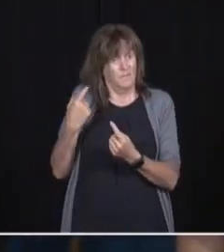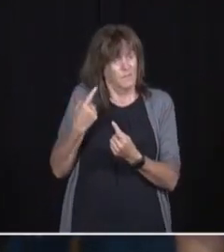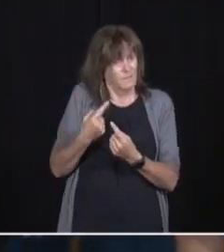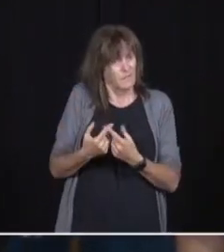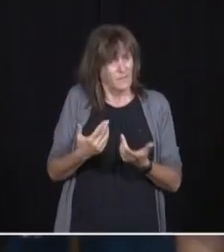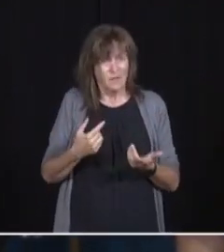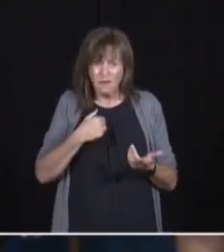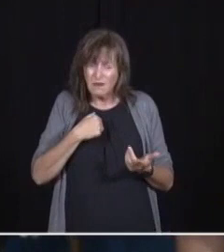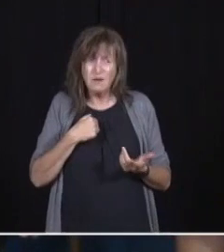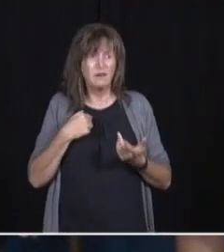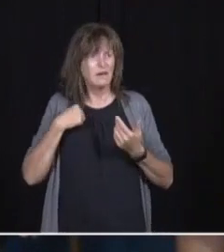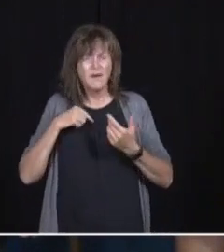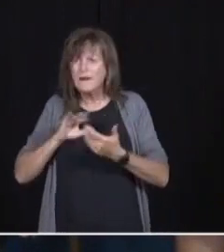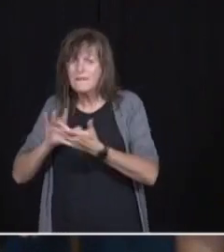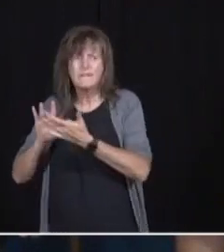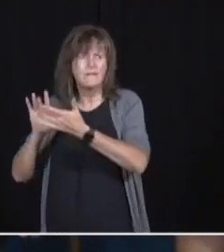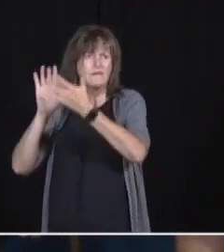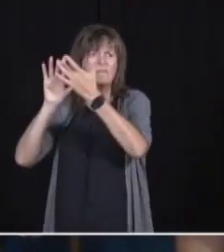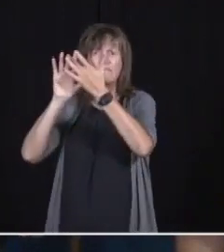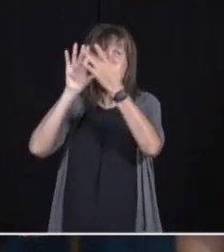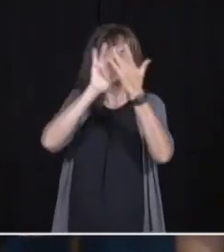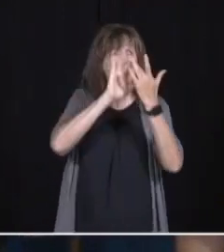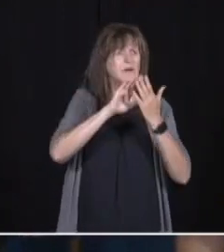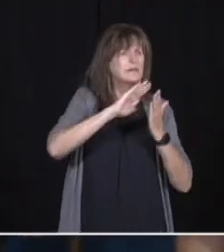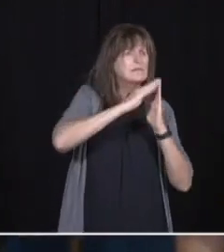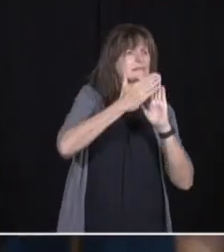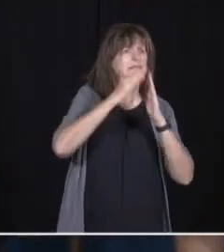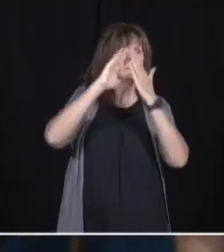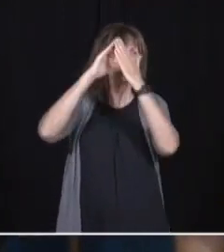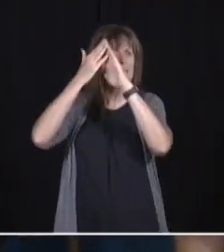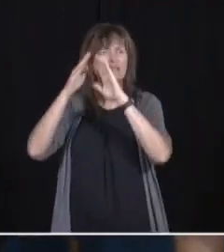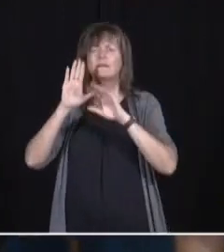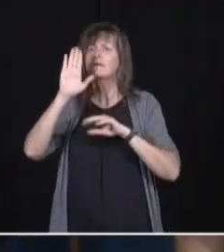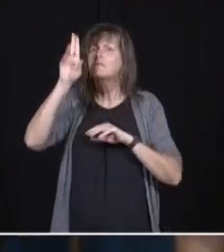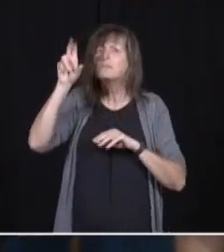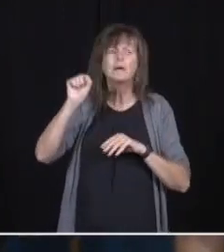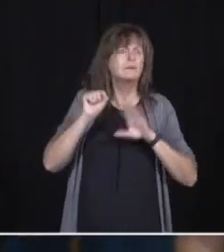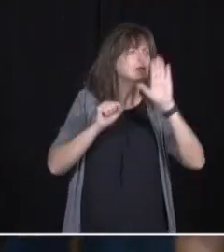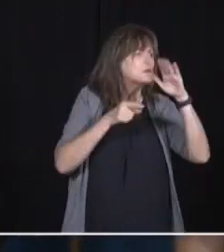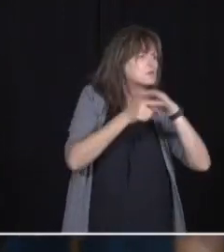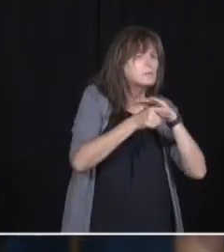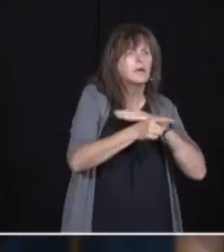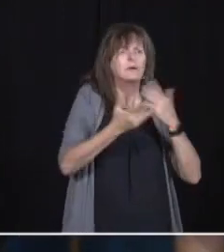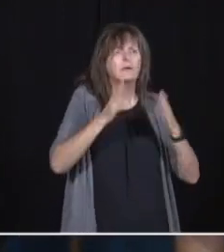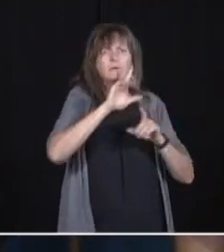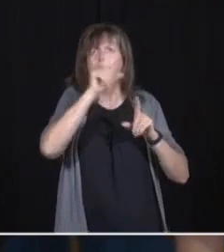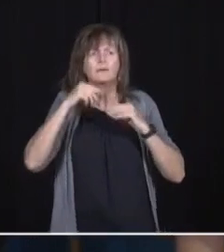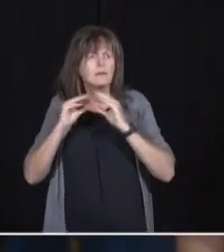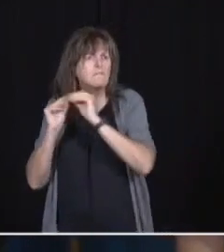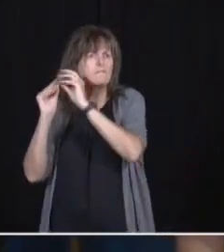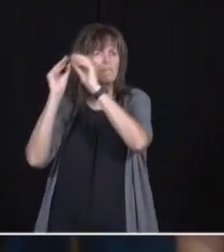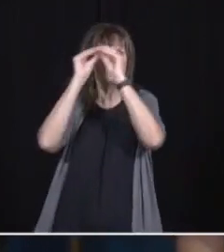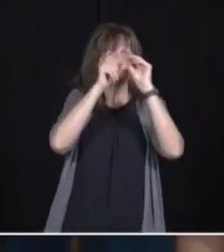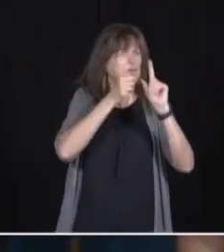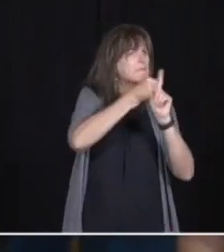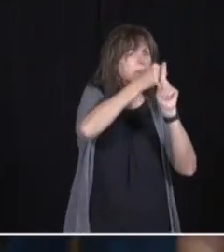Since the beginning of the COVID-19 outbreak, I have been in constant communication with our municipal transit partners and stakeholders to find solutions to the challenges created by